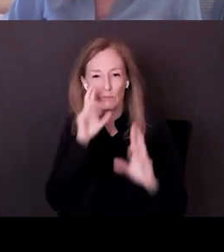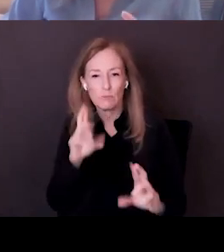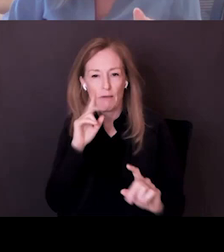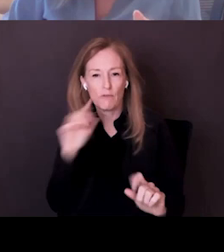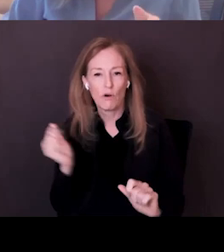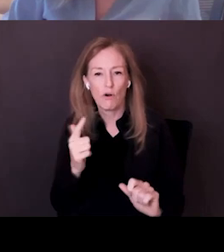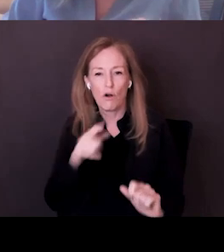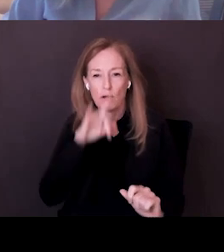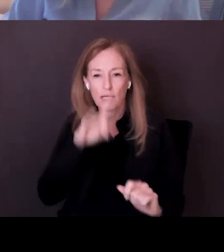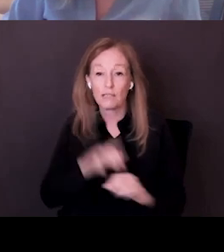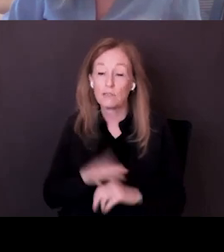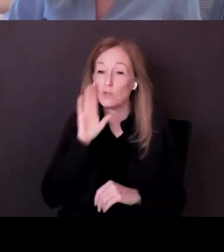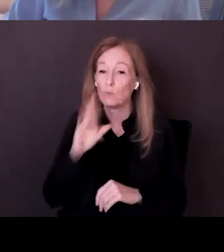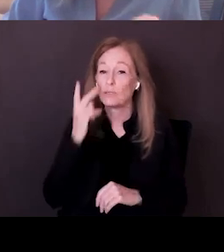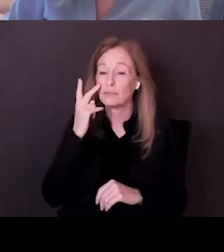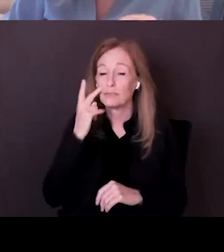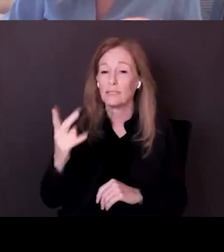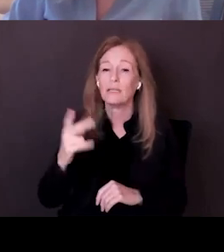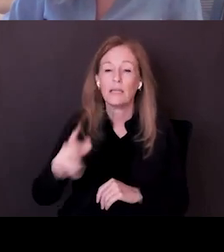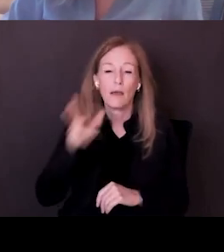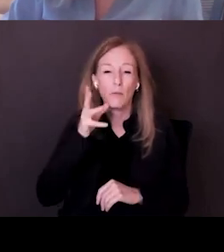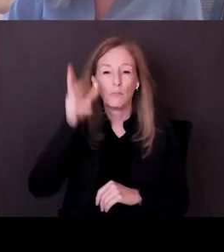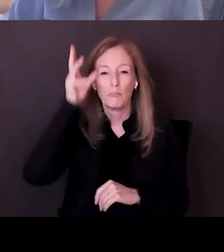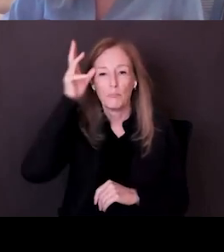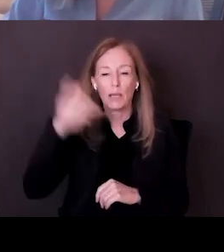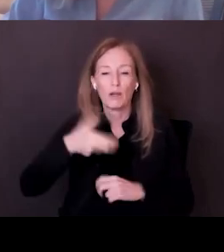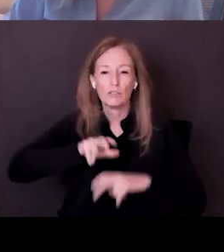LOUNGERs IN THERE. WE CREATED A COUPLE OF ROOMS TO MAKE SURE